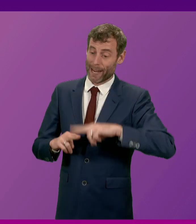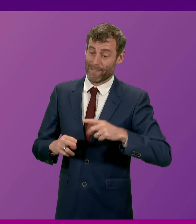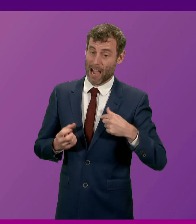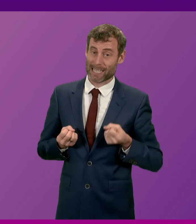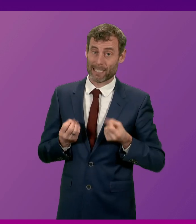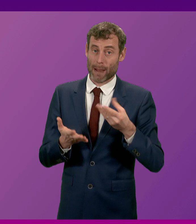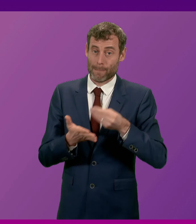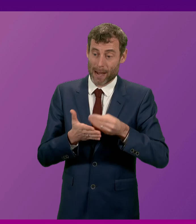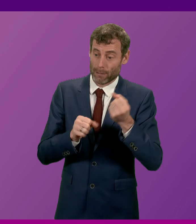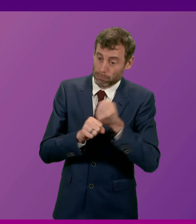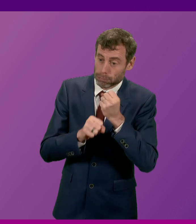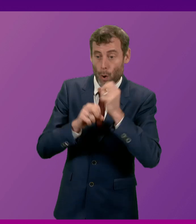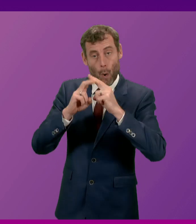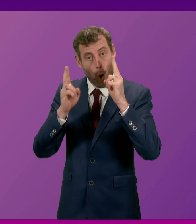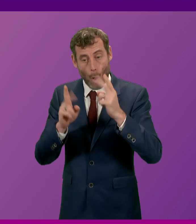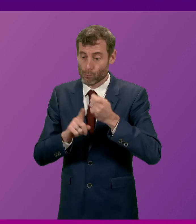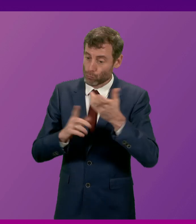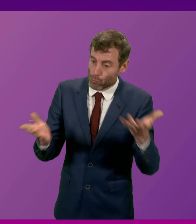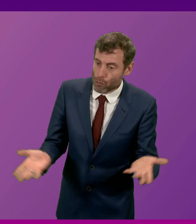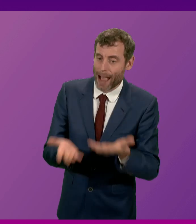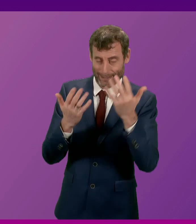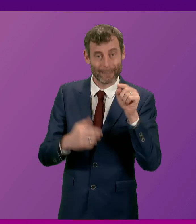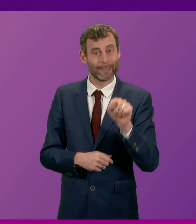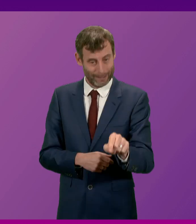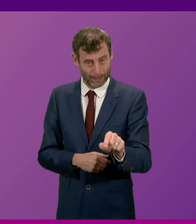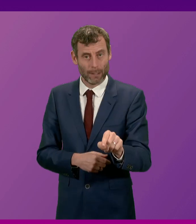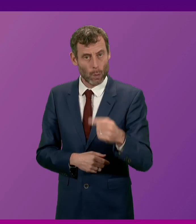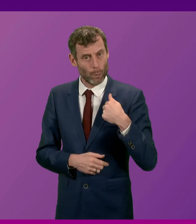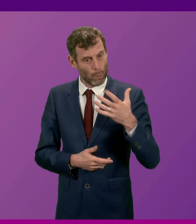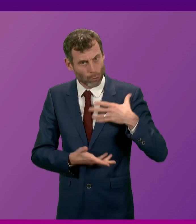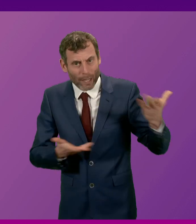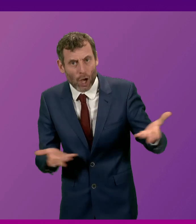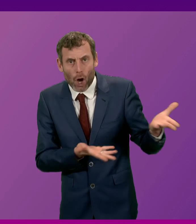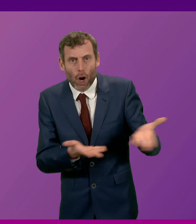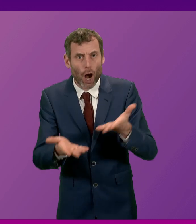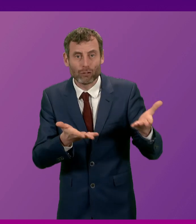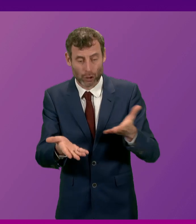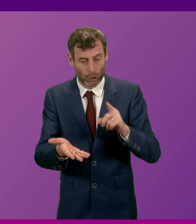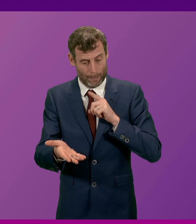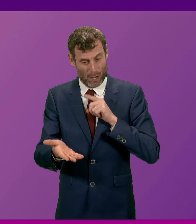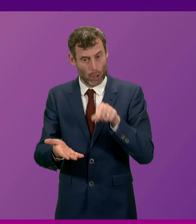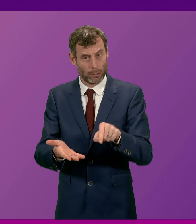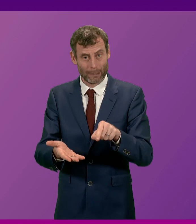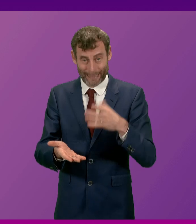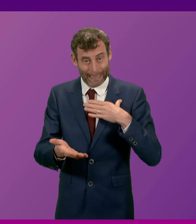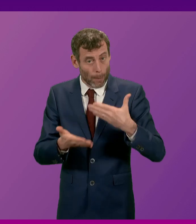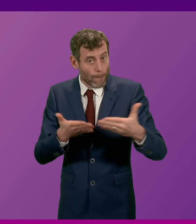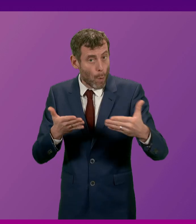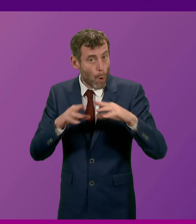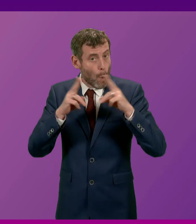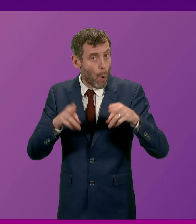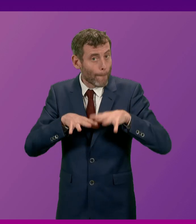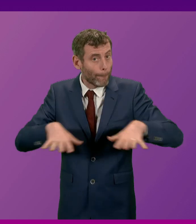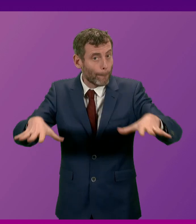of Scotland to enable us to tackle the housing emergency that our country faces.